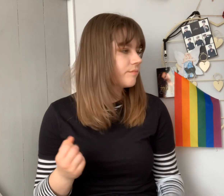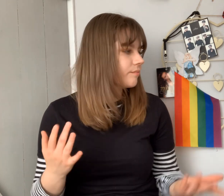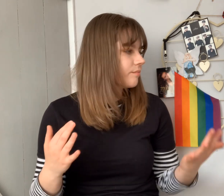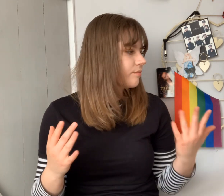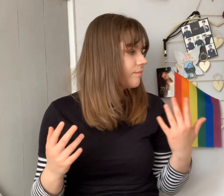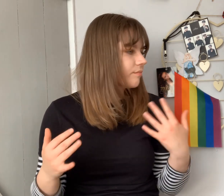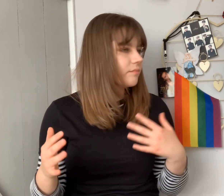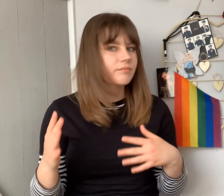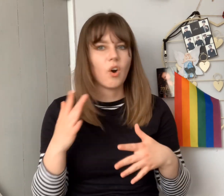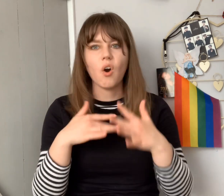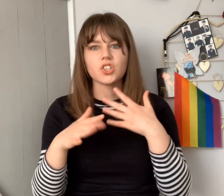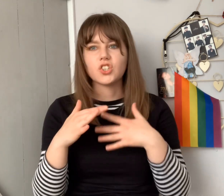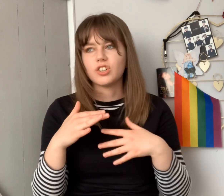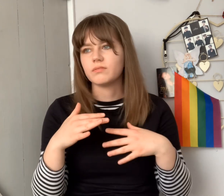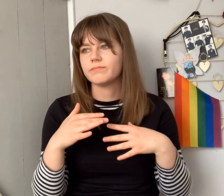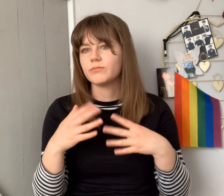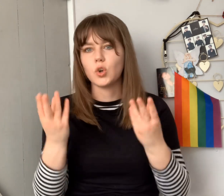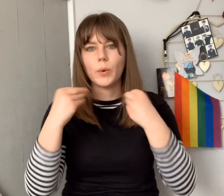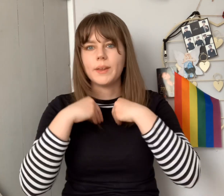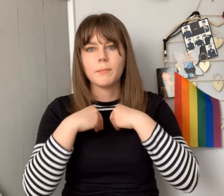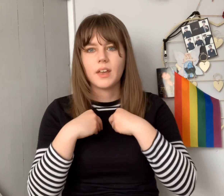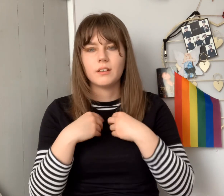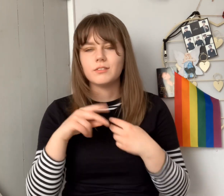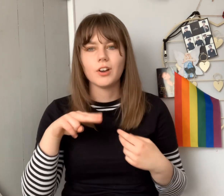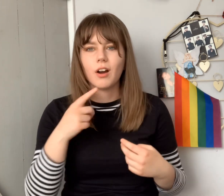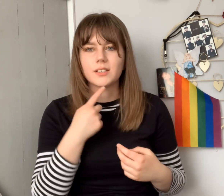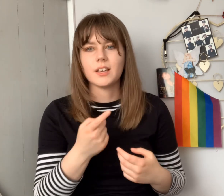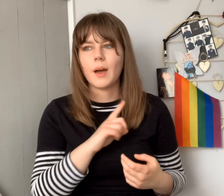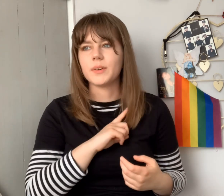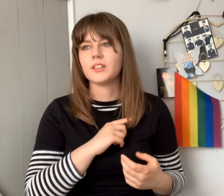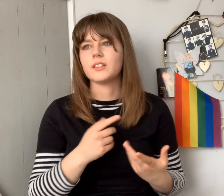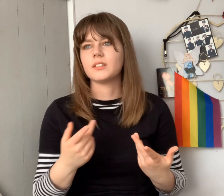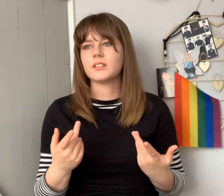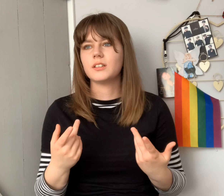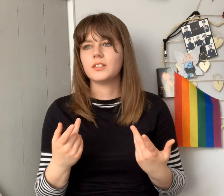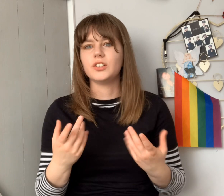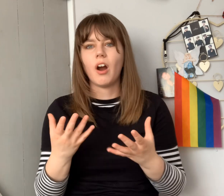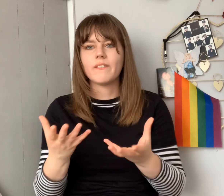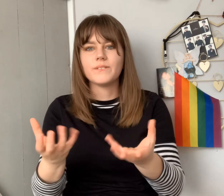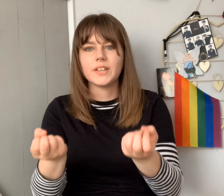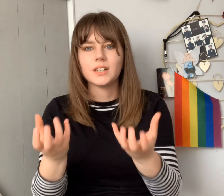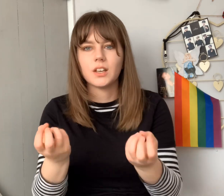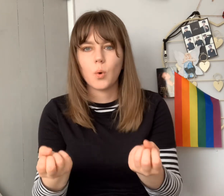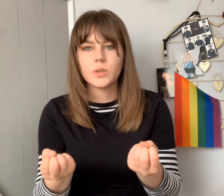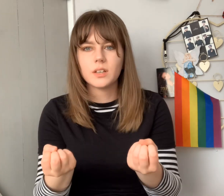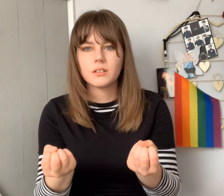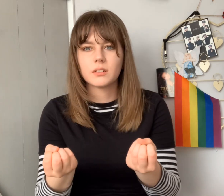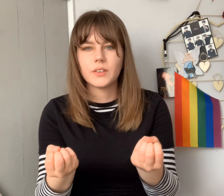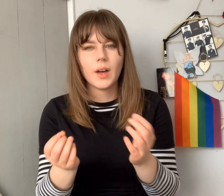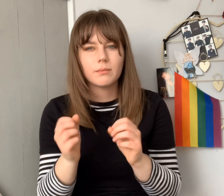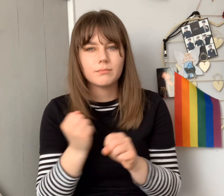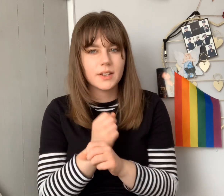oxygen going in me because you can't physically hold it